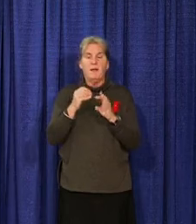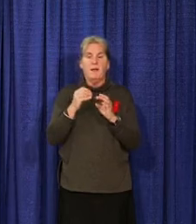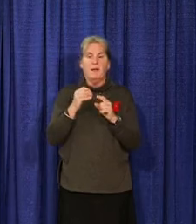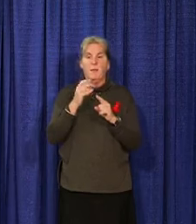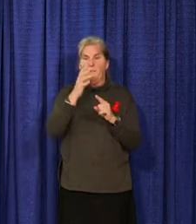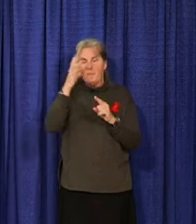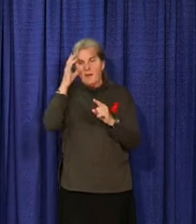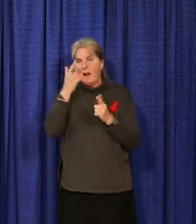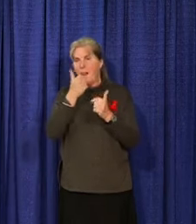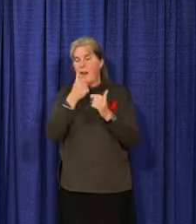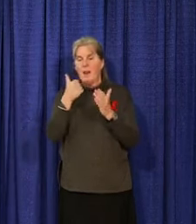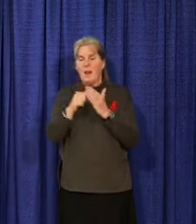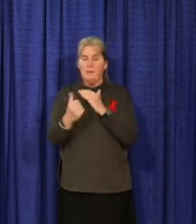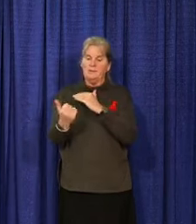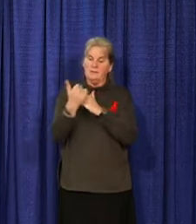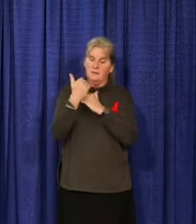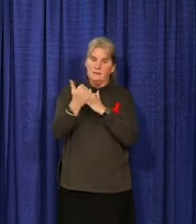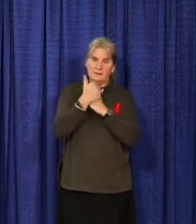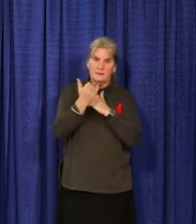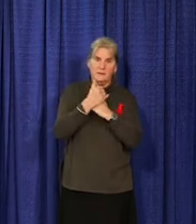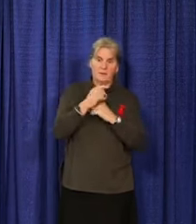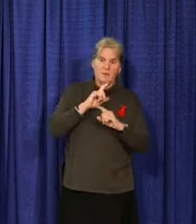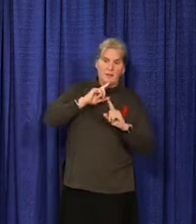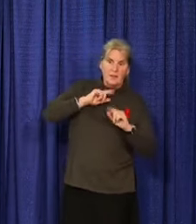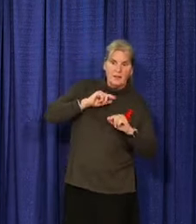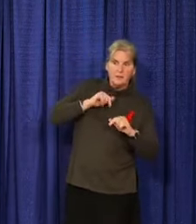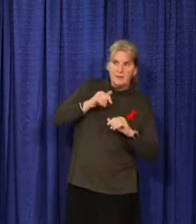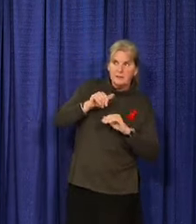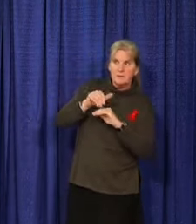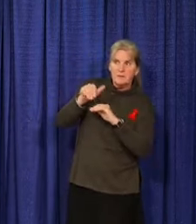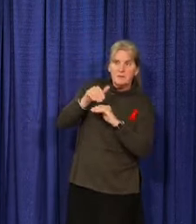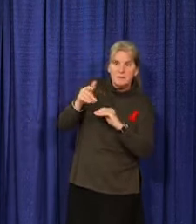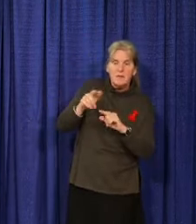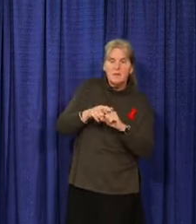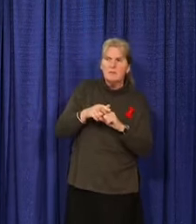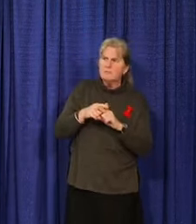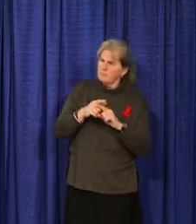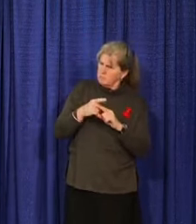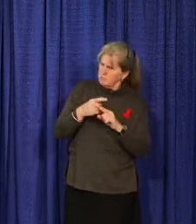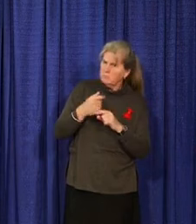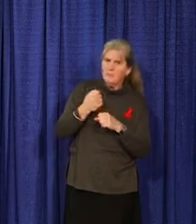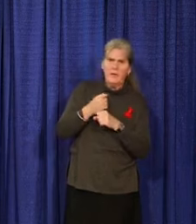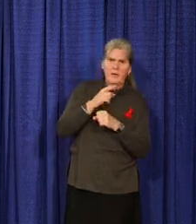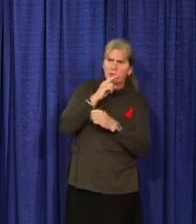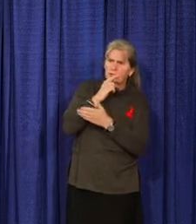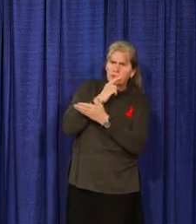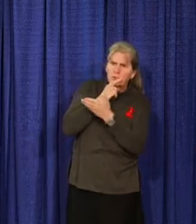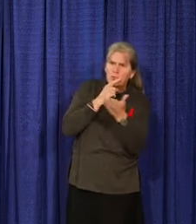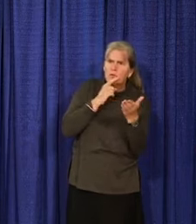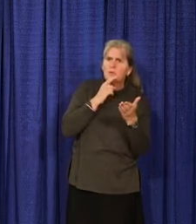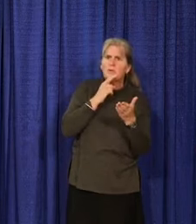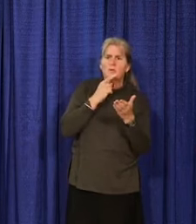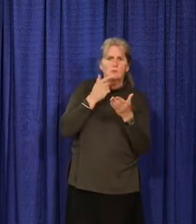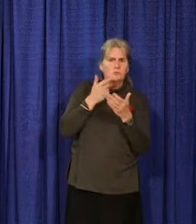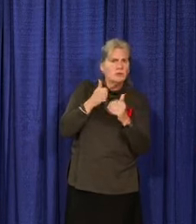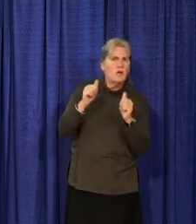been sent to me and every which one that we have responded to, and the reassurance that we can give.